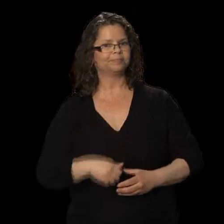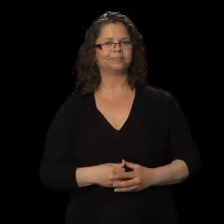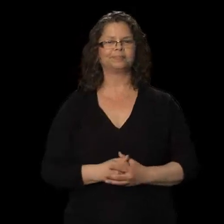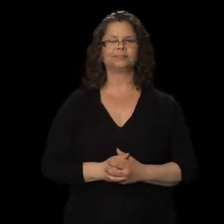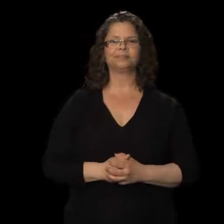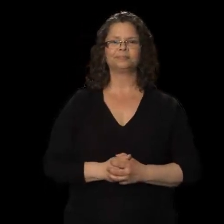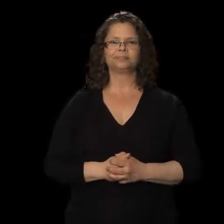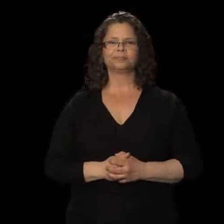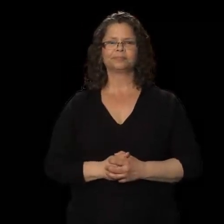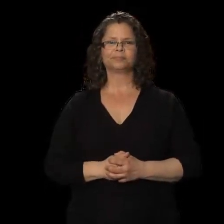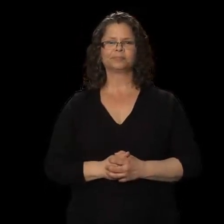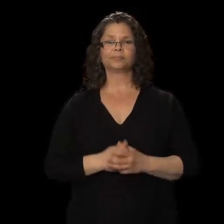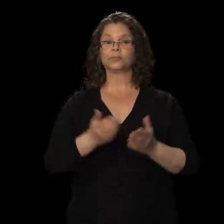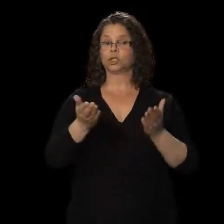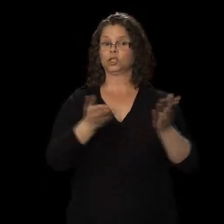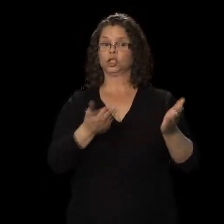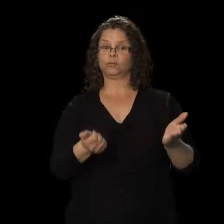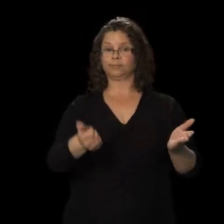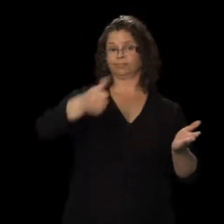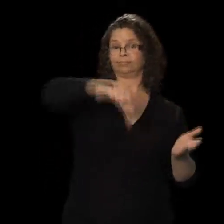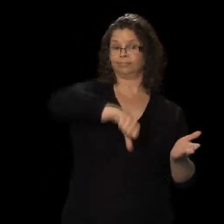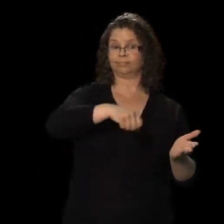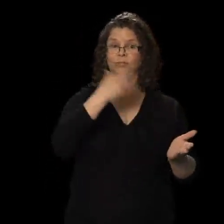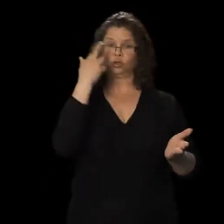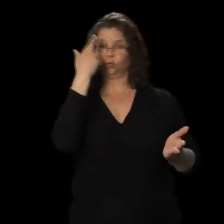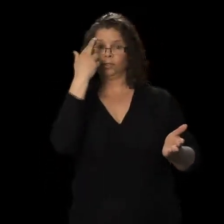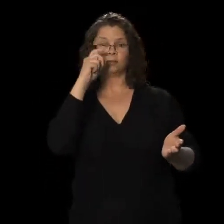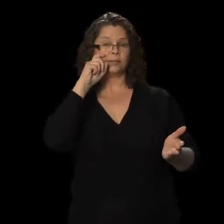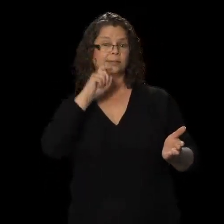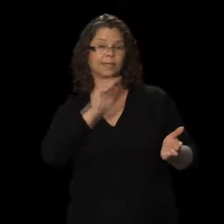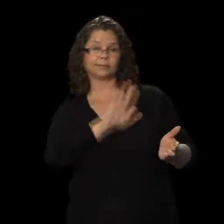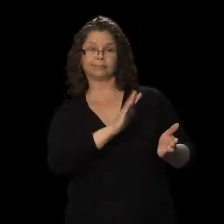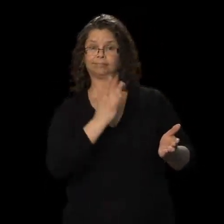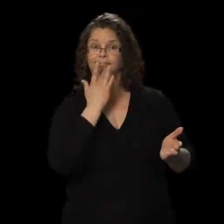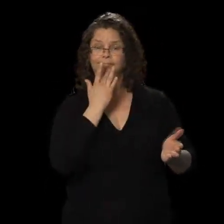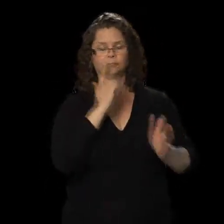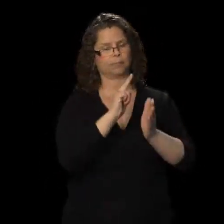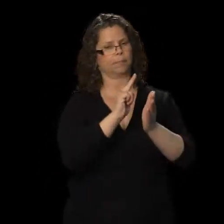People cannot be denied services because of their sexual orientation,